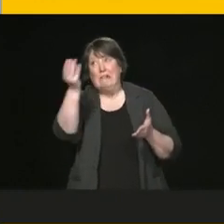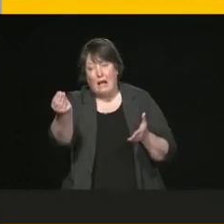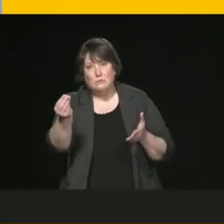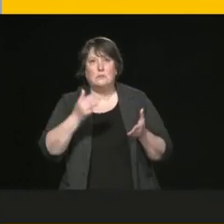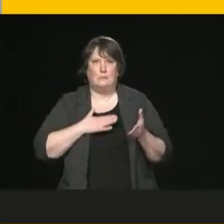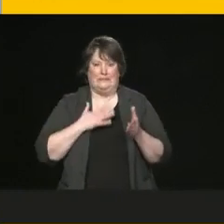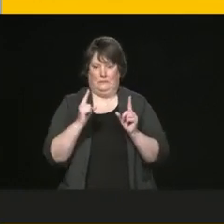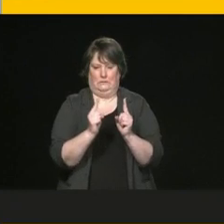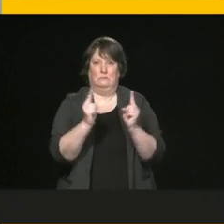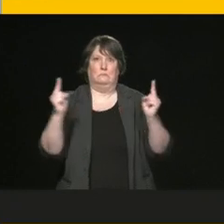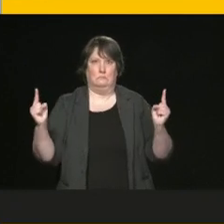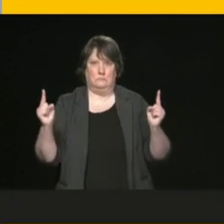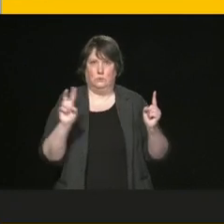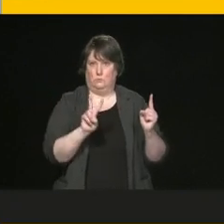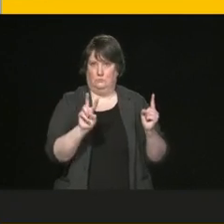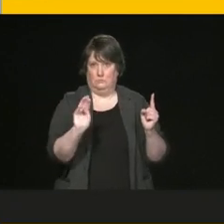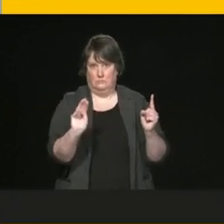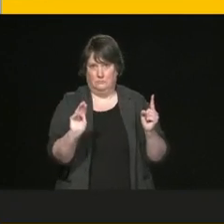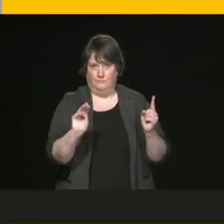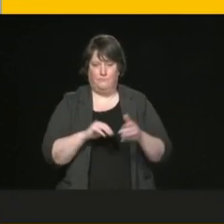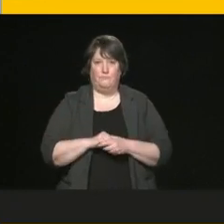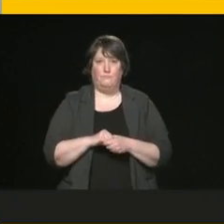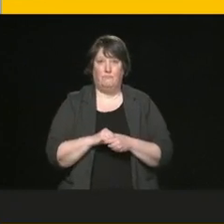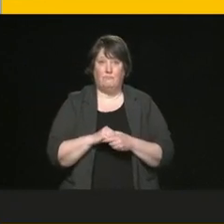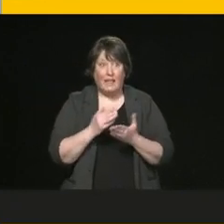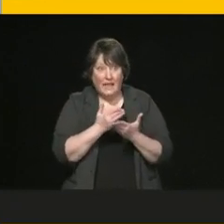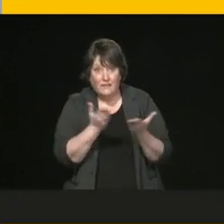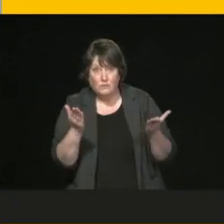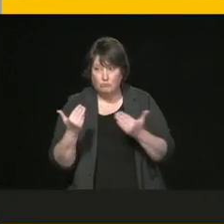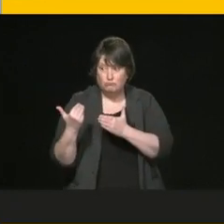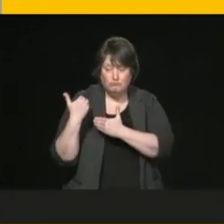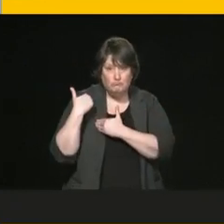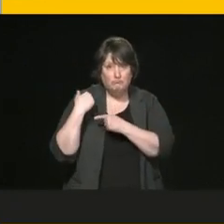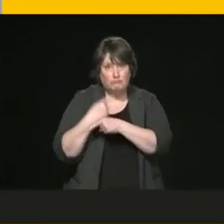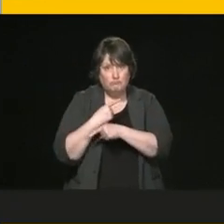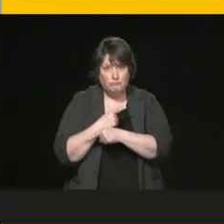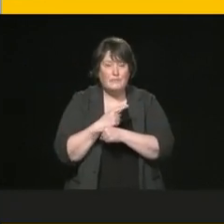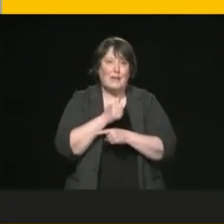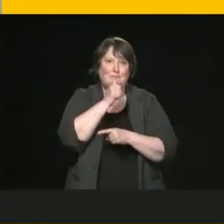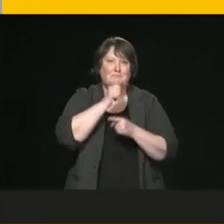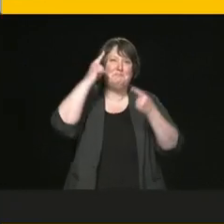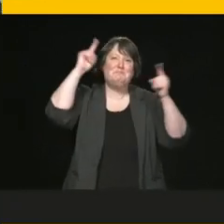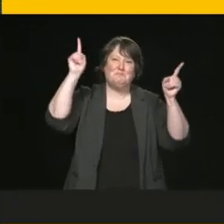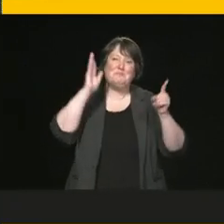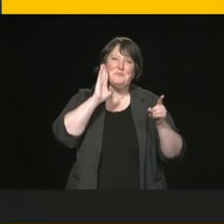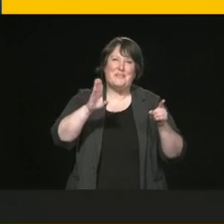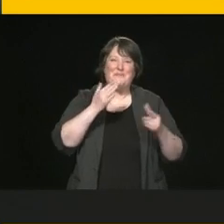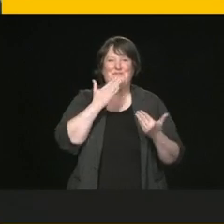DISTANCE OF TWO METERS FROM OTHERS. AND IF EVERYONE DOES HIS OR HER PART, WE WILL COME THROUGH THIS